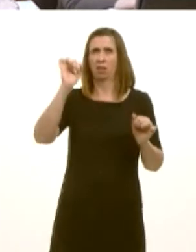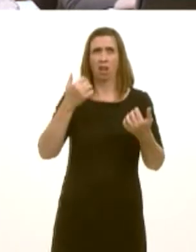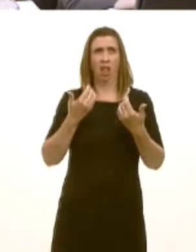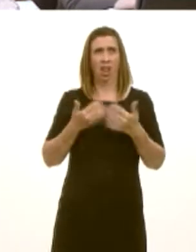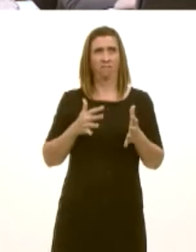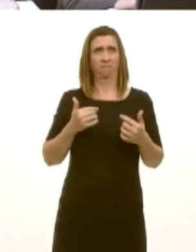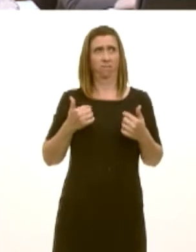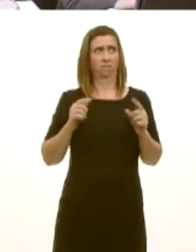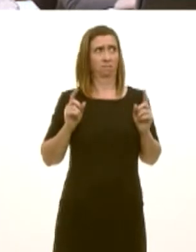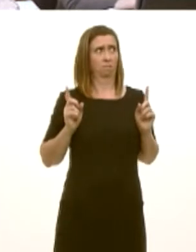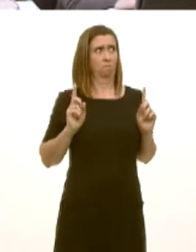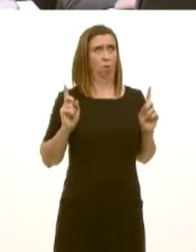No, weíre not in the same position at all.